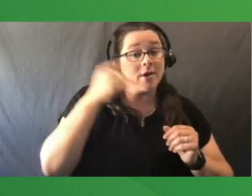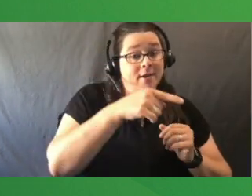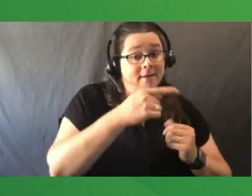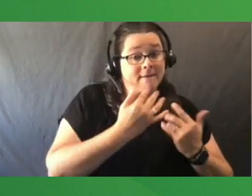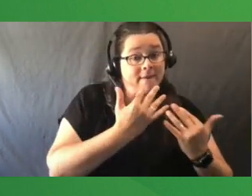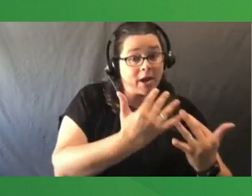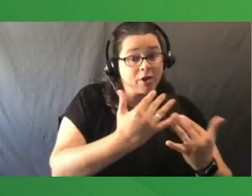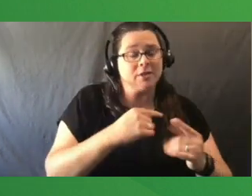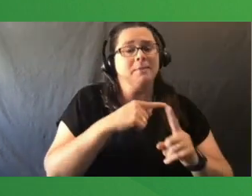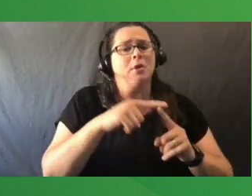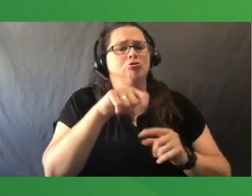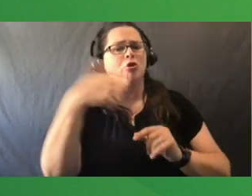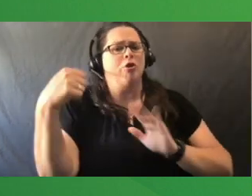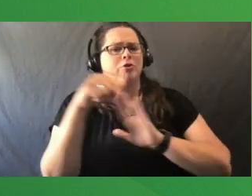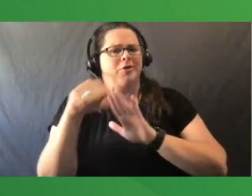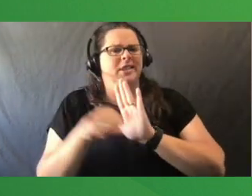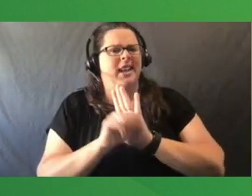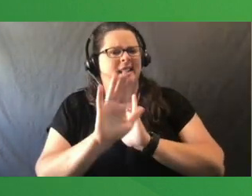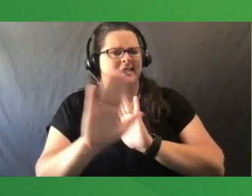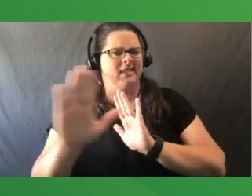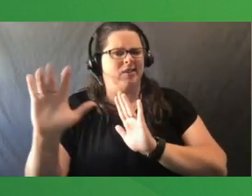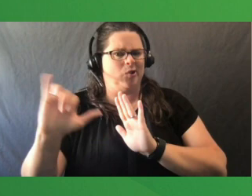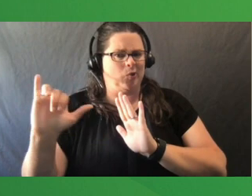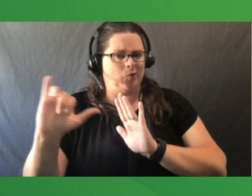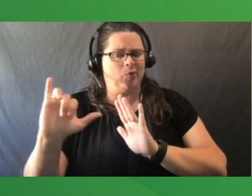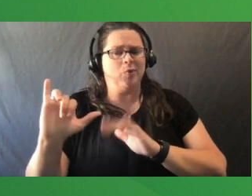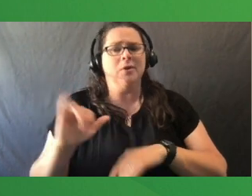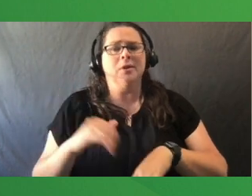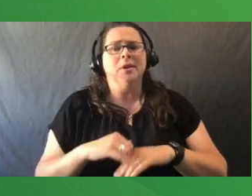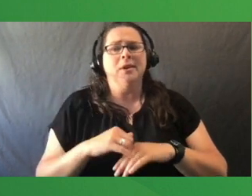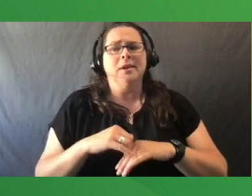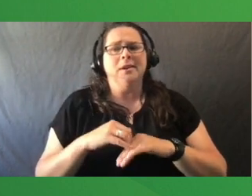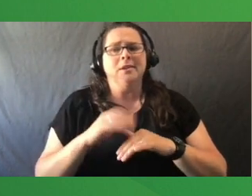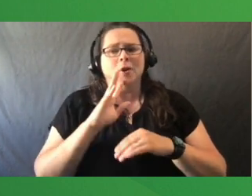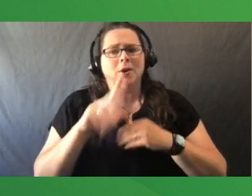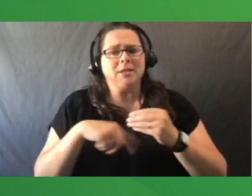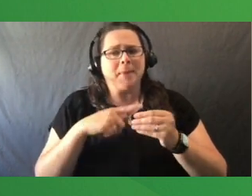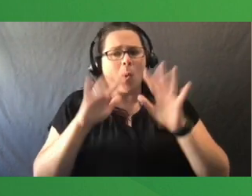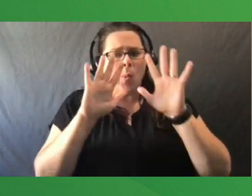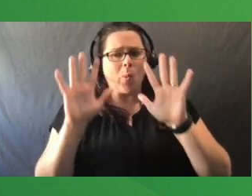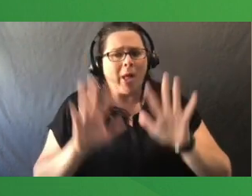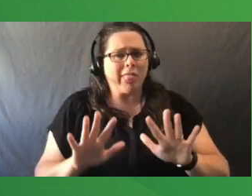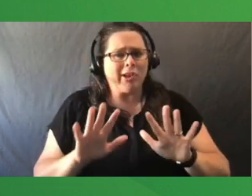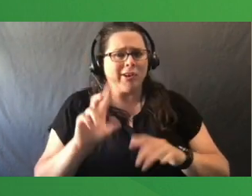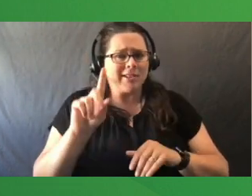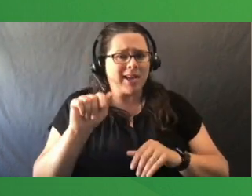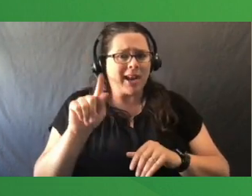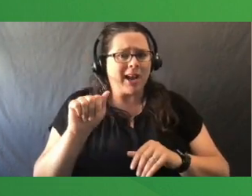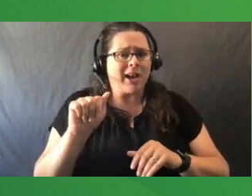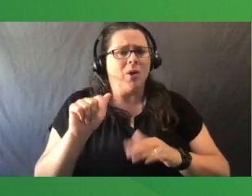states. And it has weather data and information about some other things going on in those states